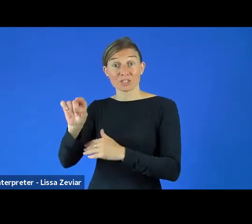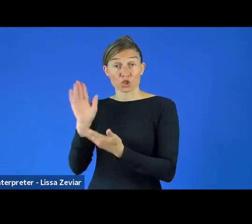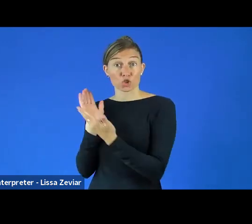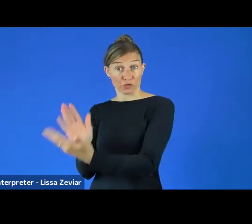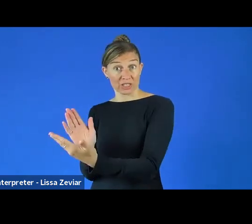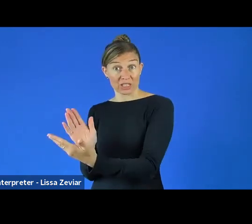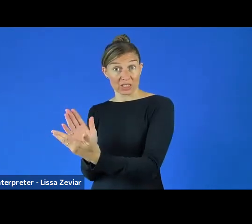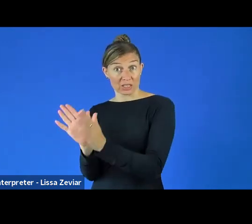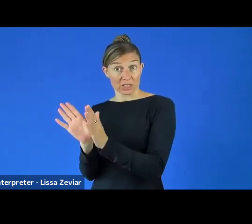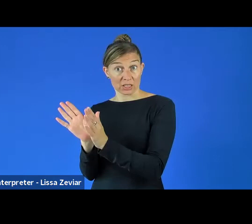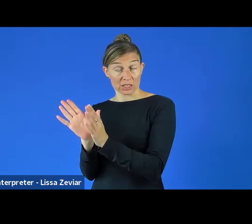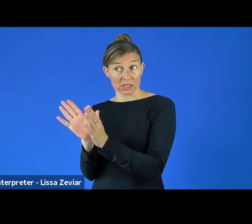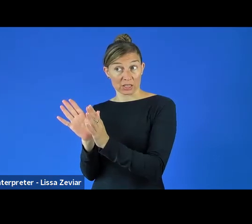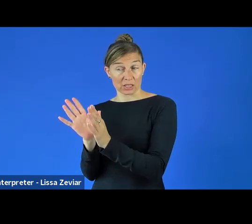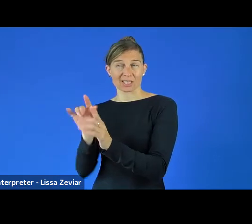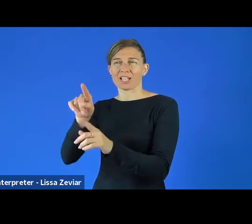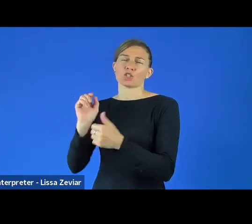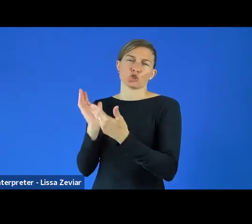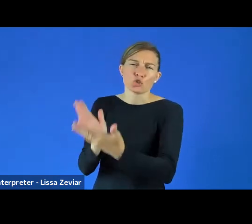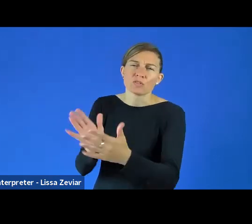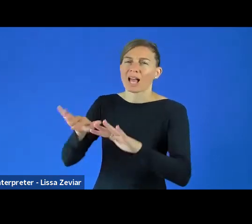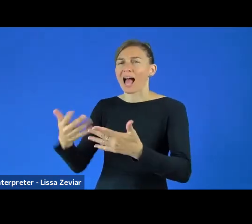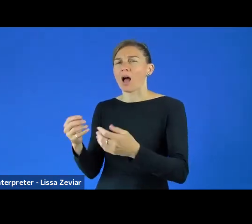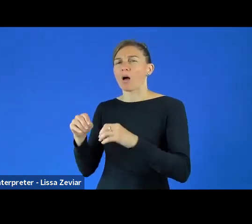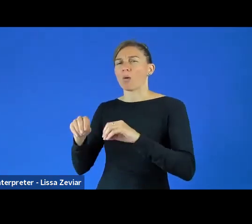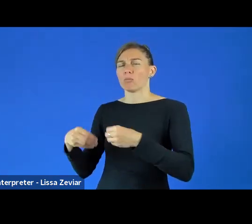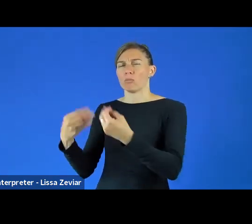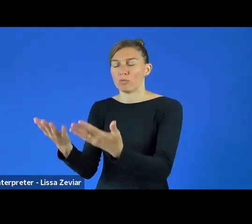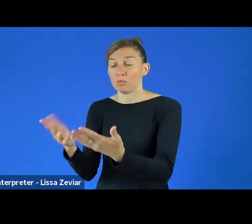and how services are provided, therefore, these are relevant standards,